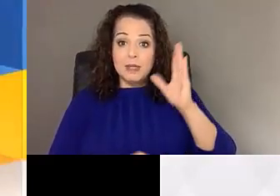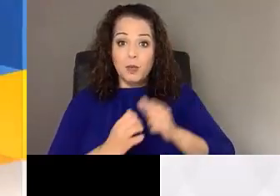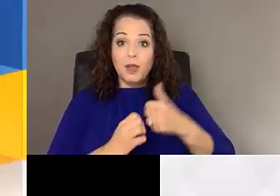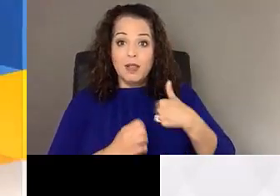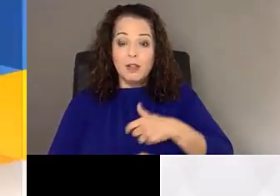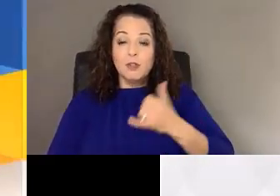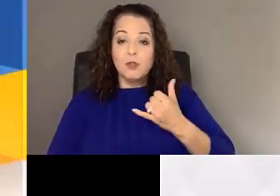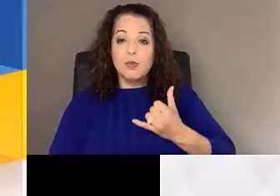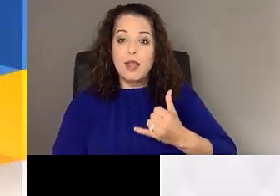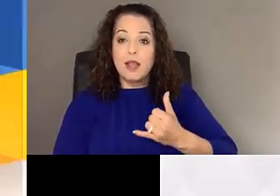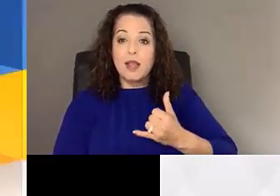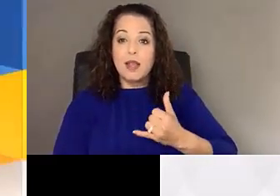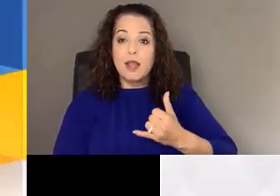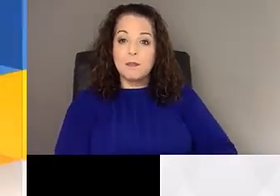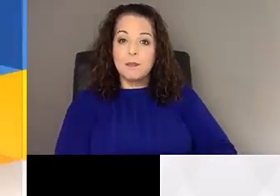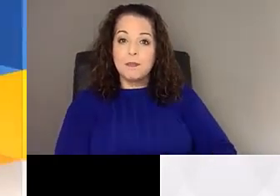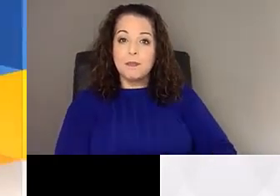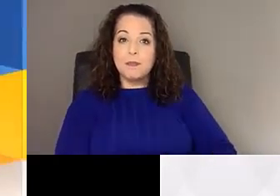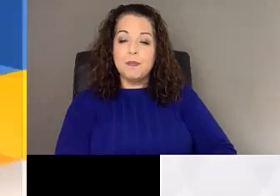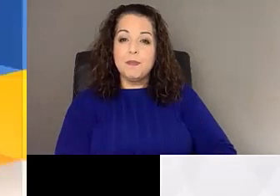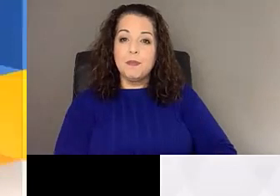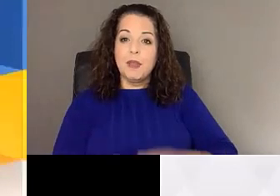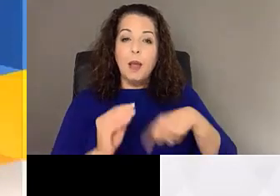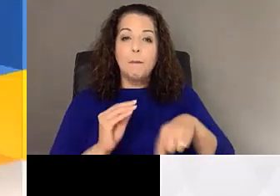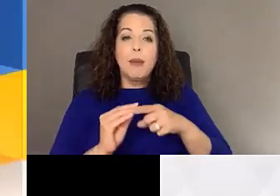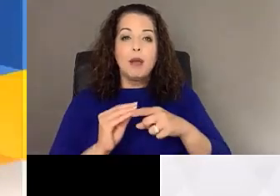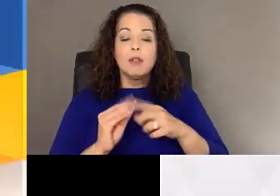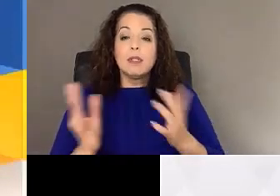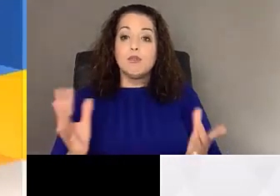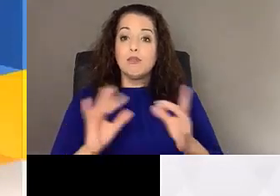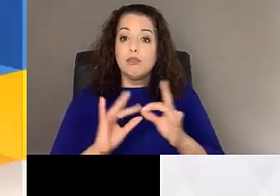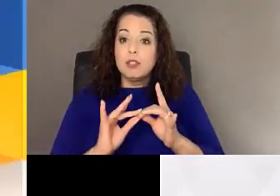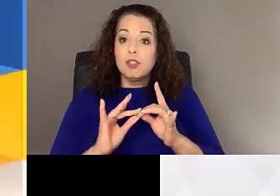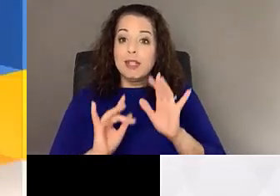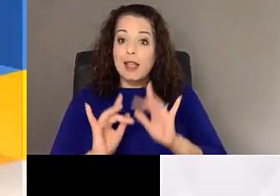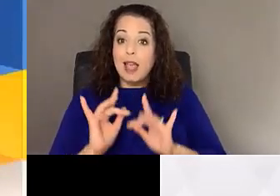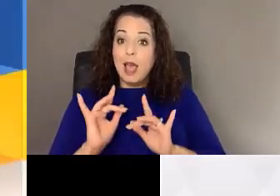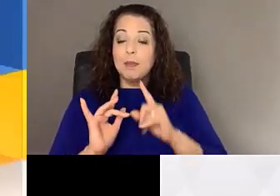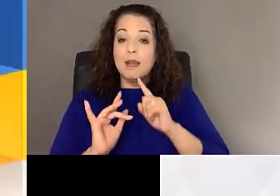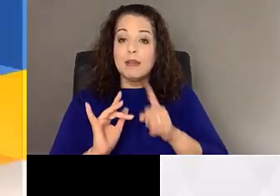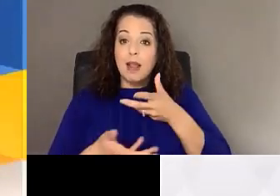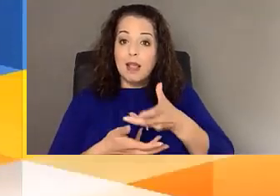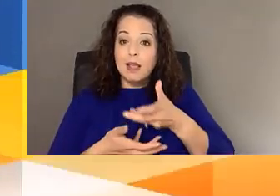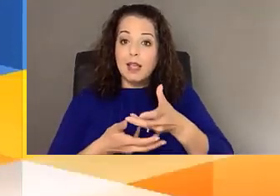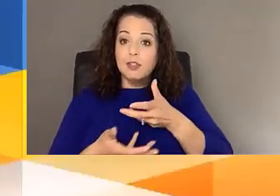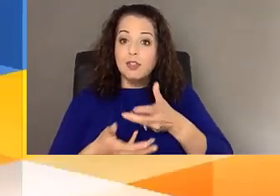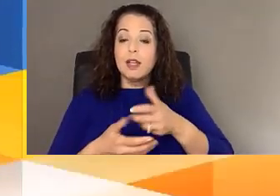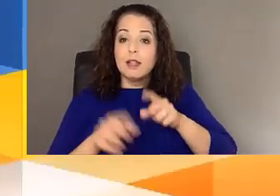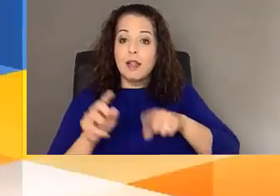about "Bridging the Gap: Engaging Diverse Stakeholders." Thanks for your patience, Michelle. Absolutely.